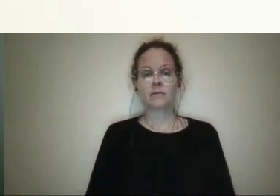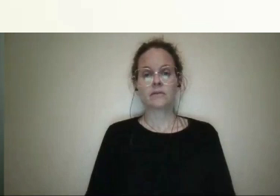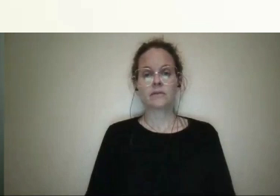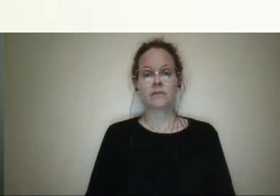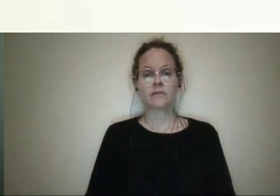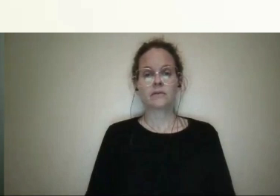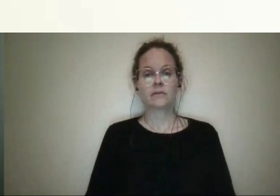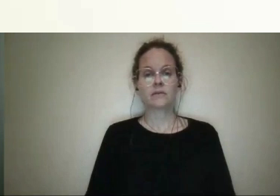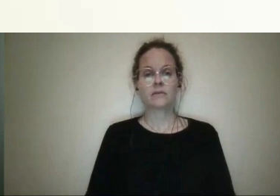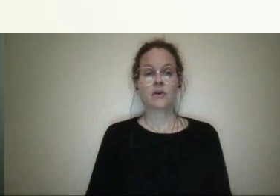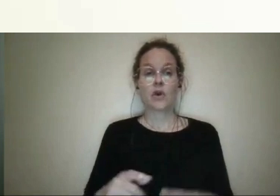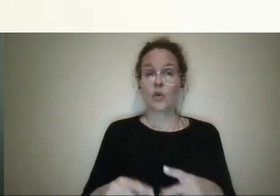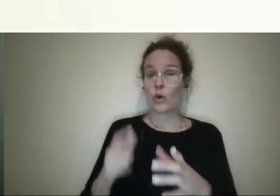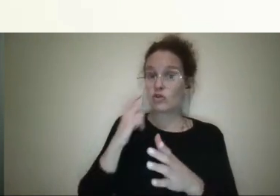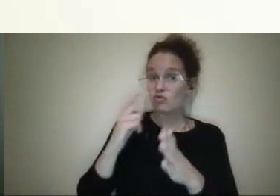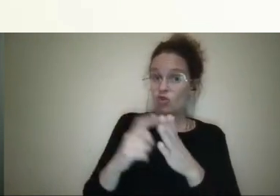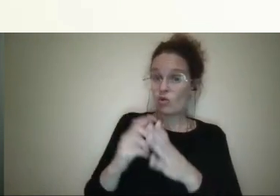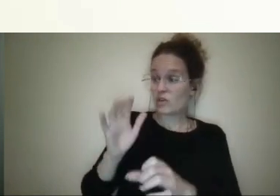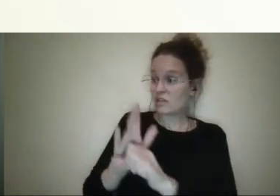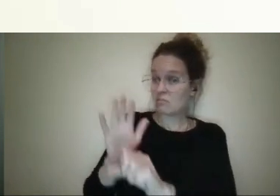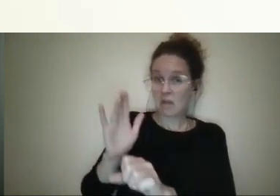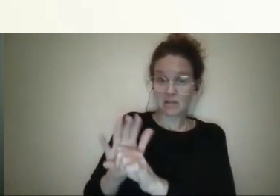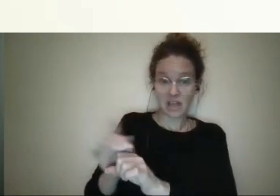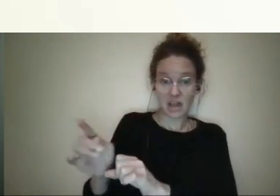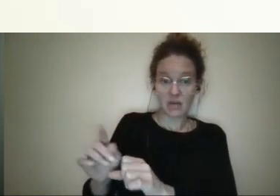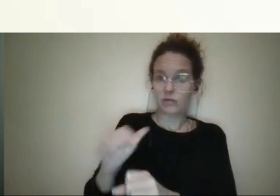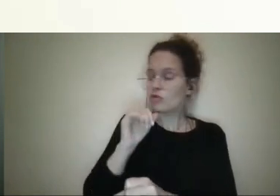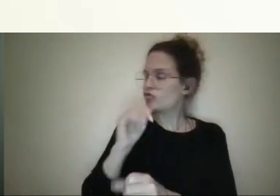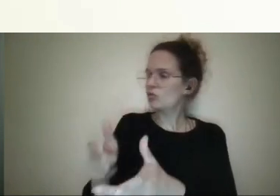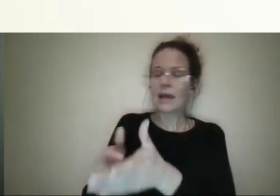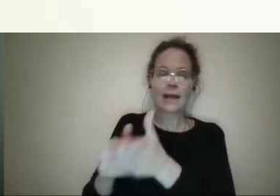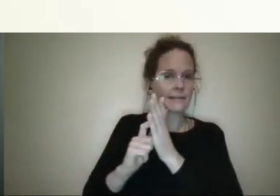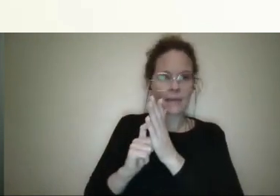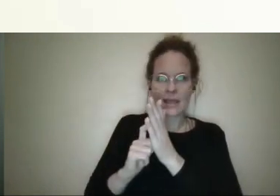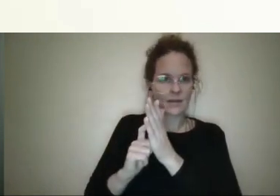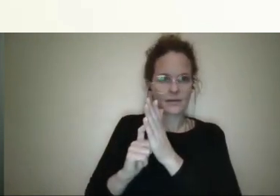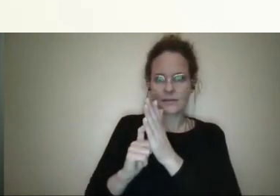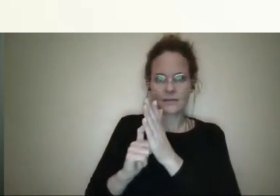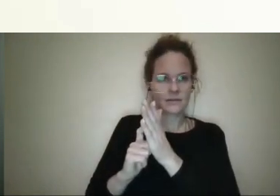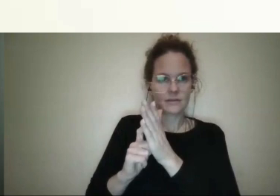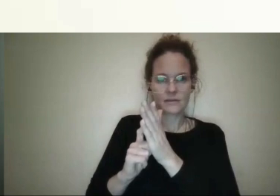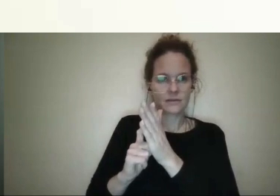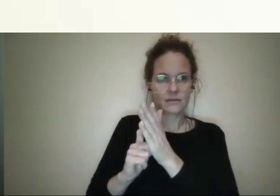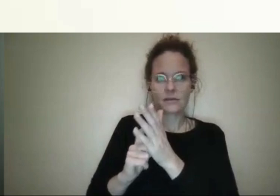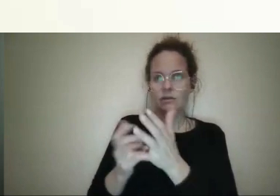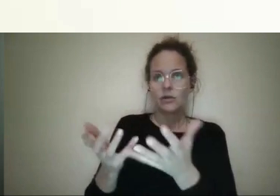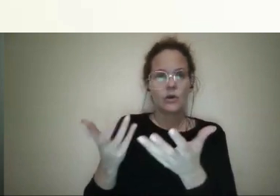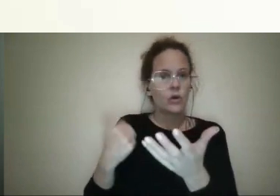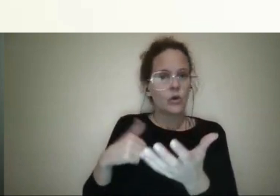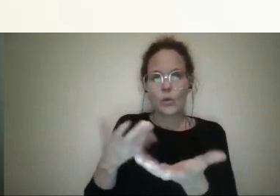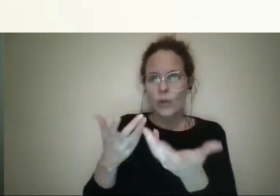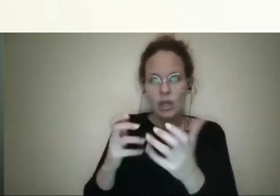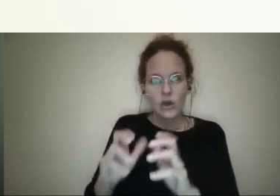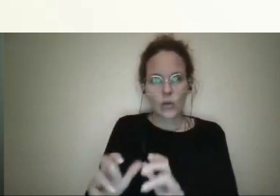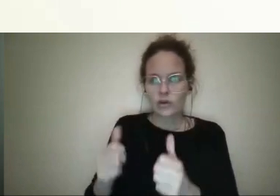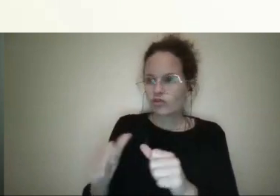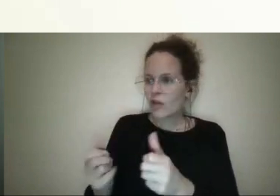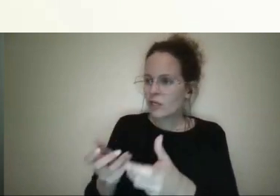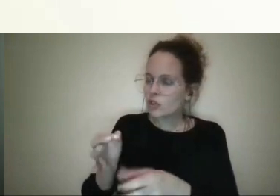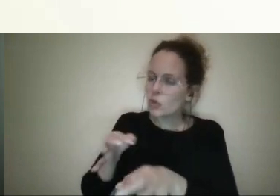we want to do is make demands. We don't want to reason, 'cause that just escalates them.